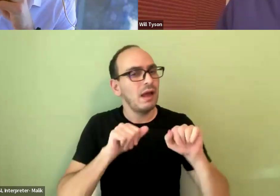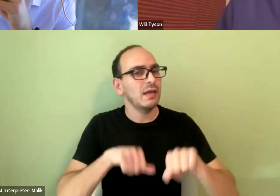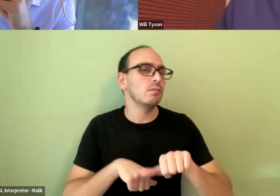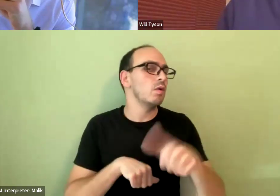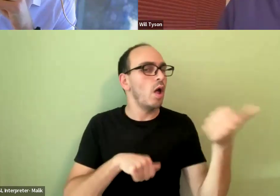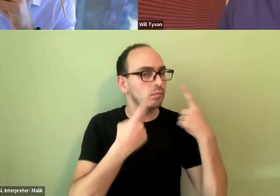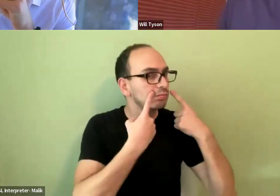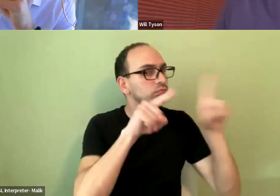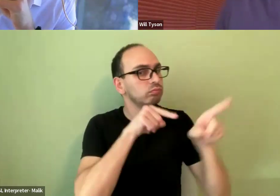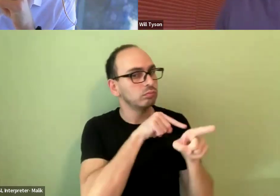successful.